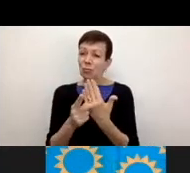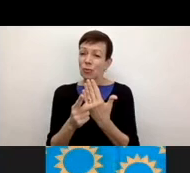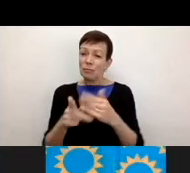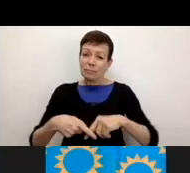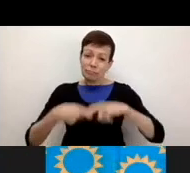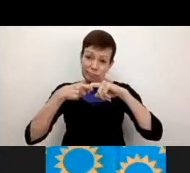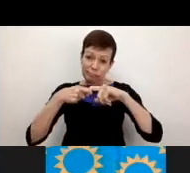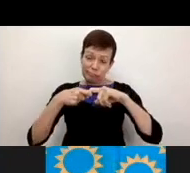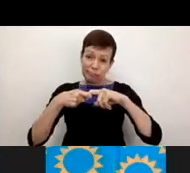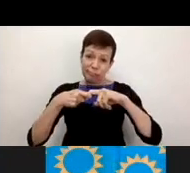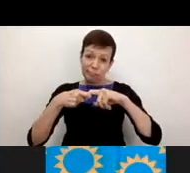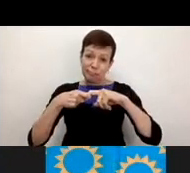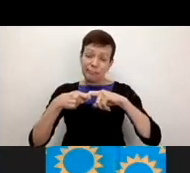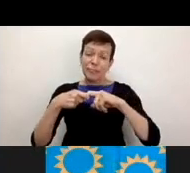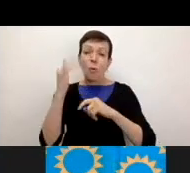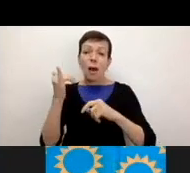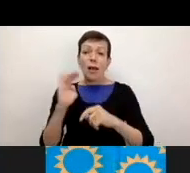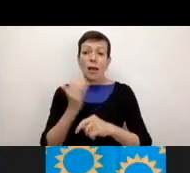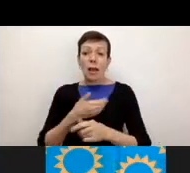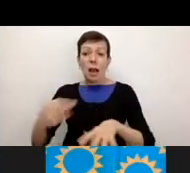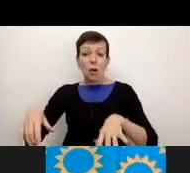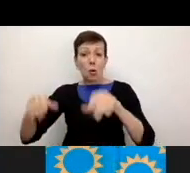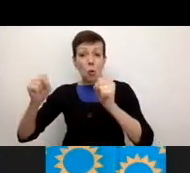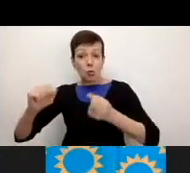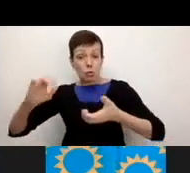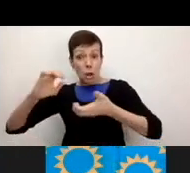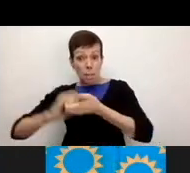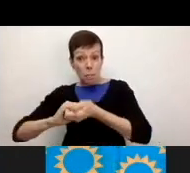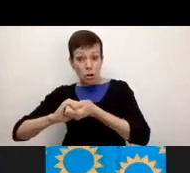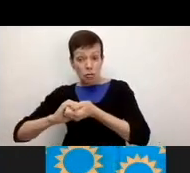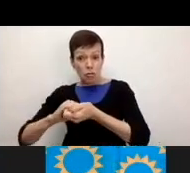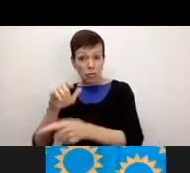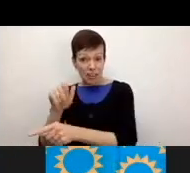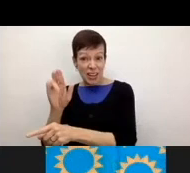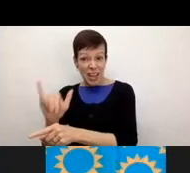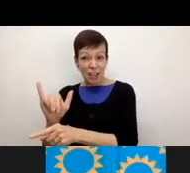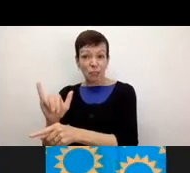at our host partner, Contemporary Calgary who have been great throughout the run of this project.